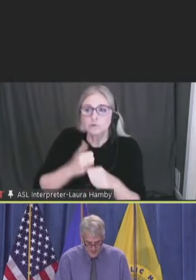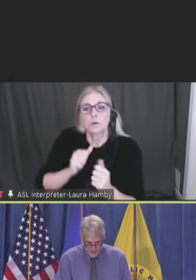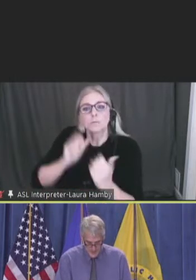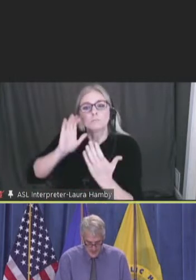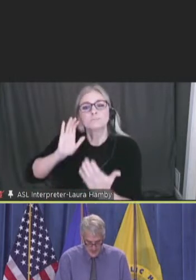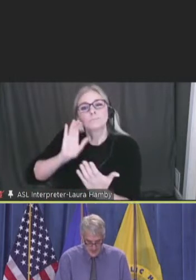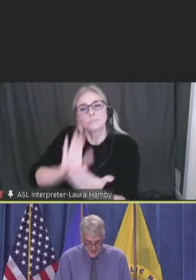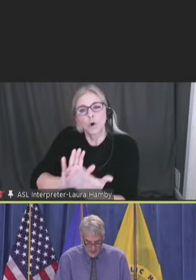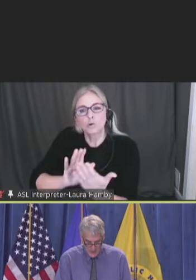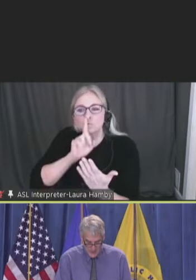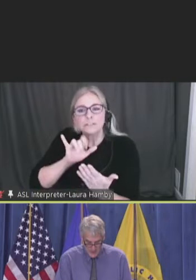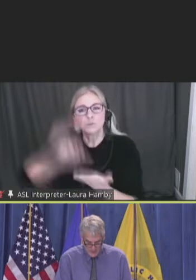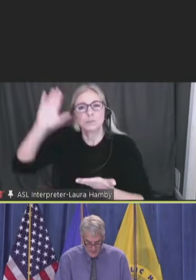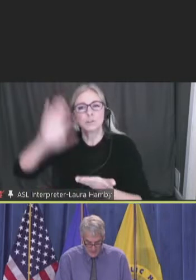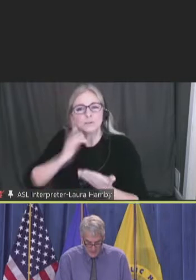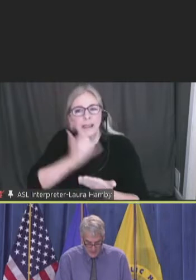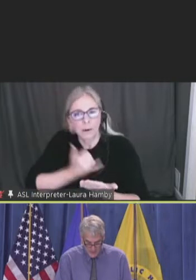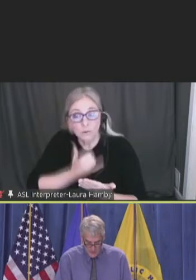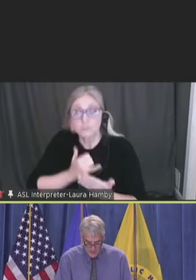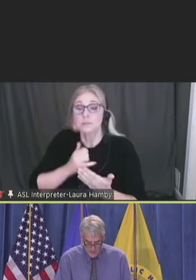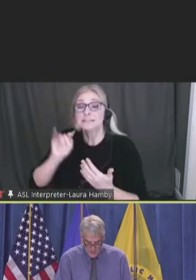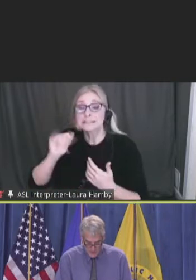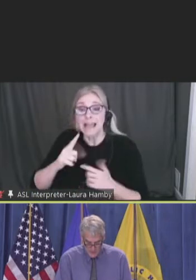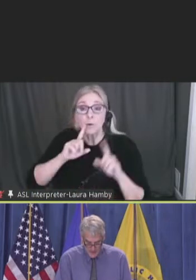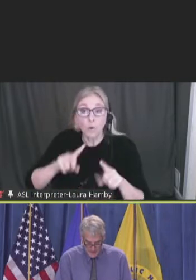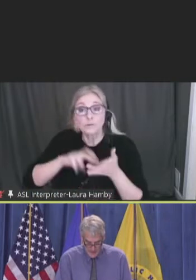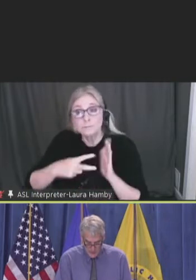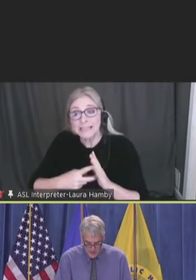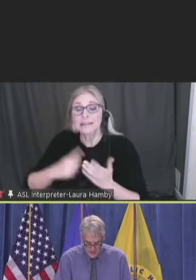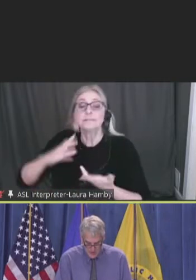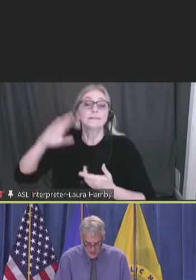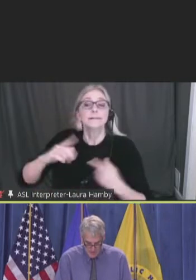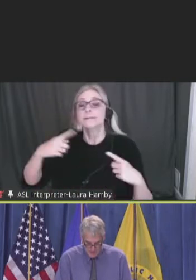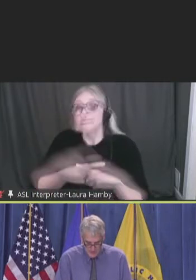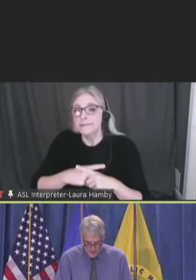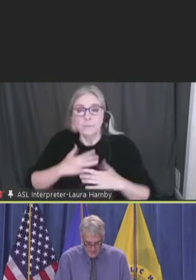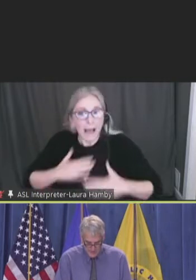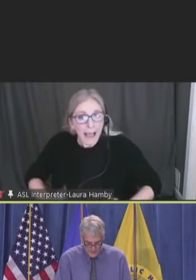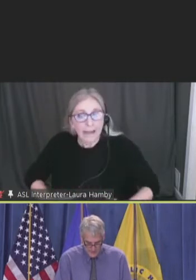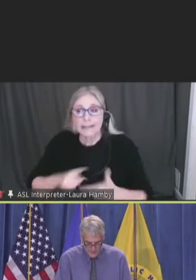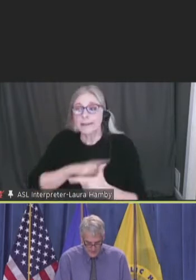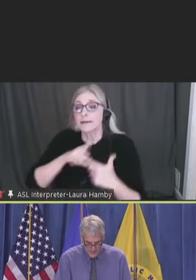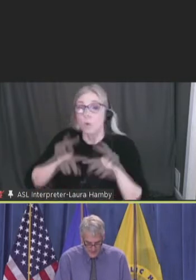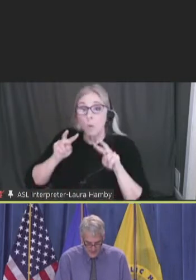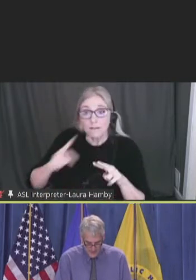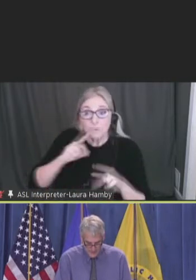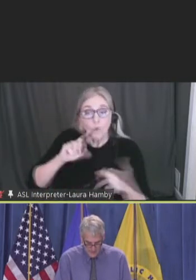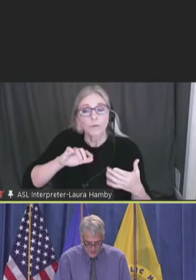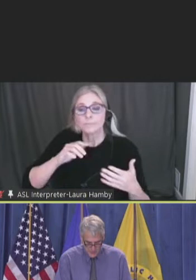Standing orders can be used to reduce contraindications, monitor for adverse events, or to improve